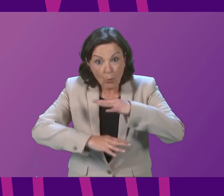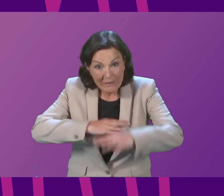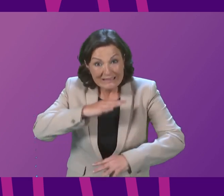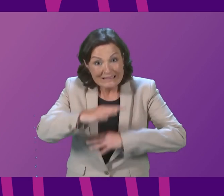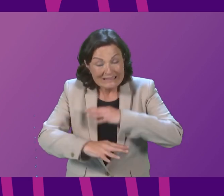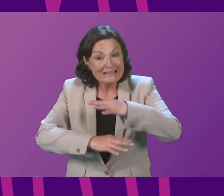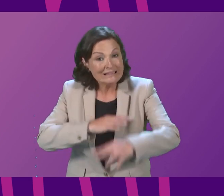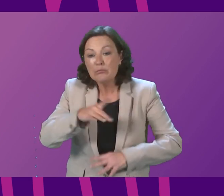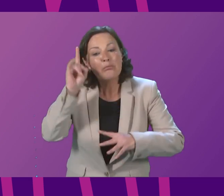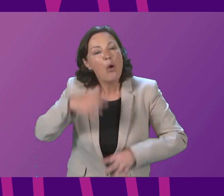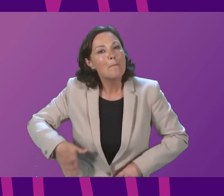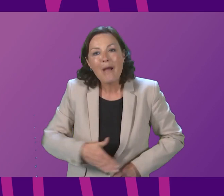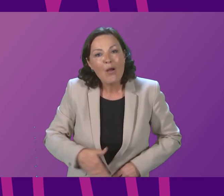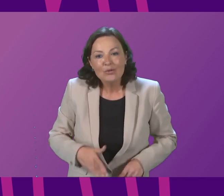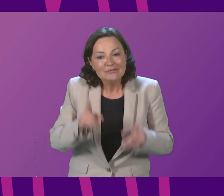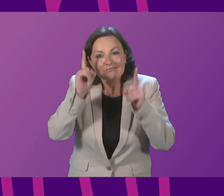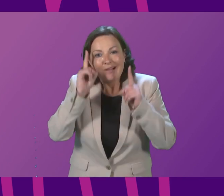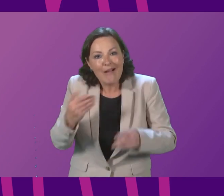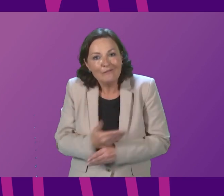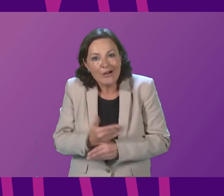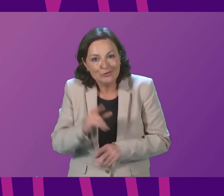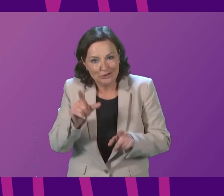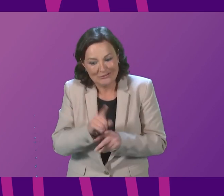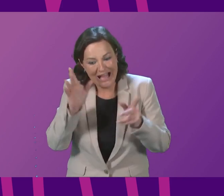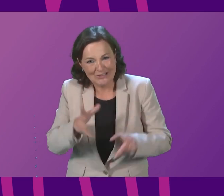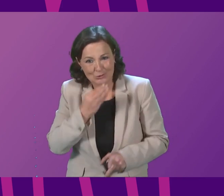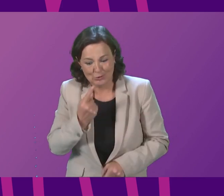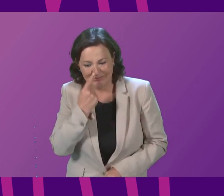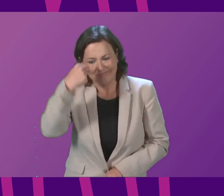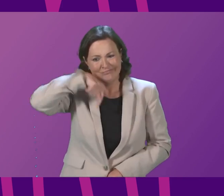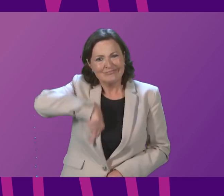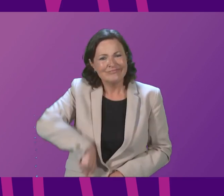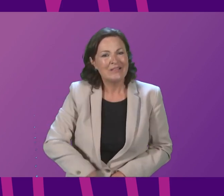a nasogastric tube, but that treatment is damaging and is becoming less effective over time.